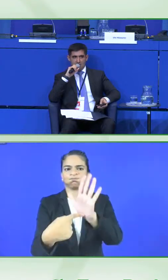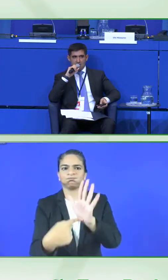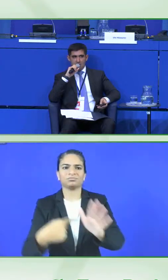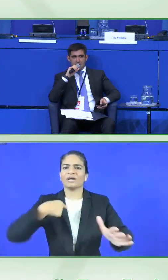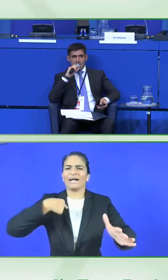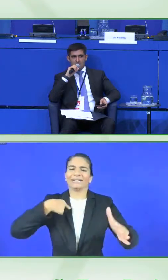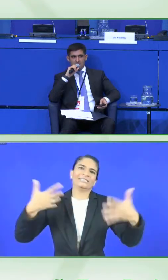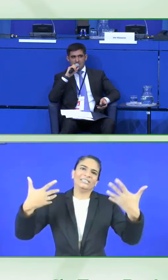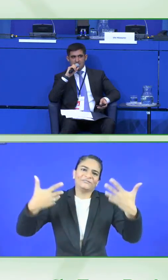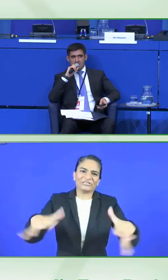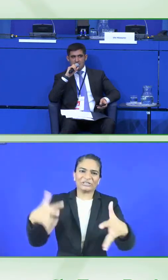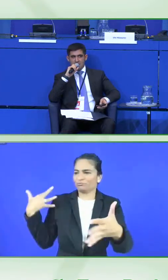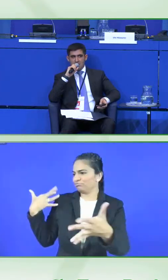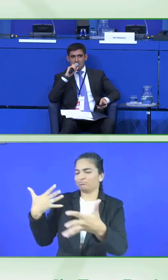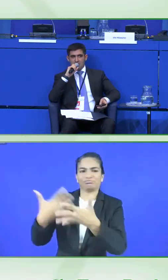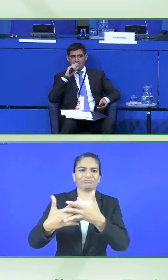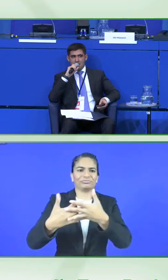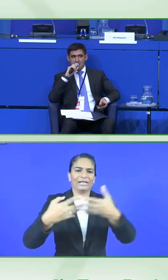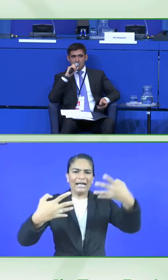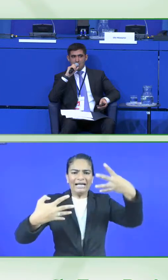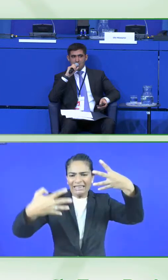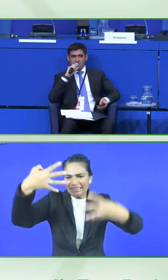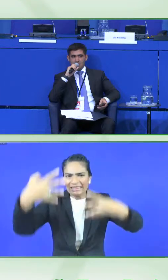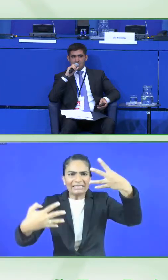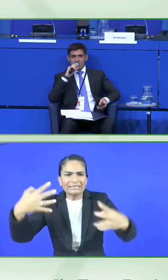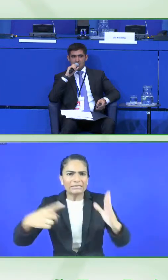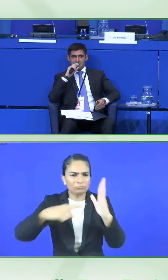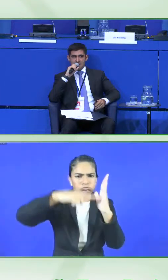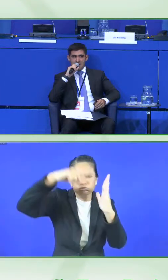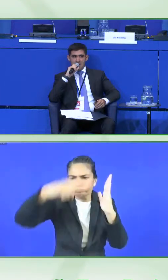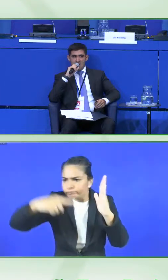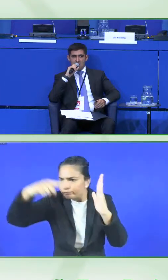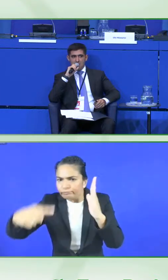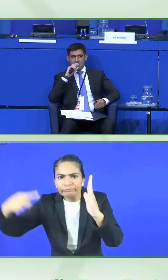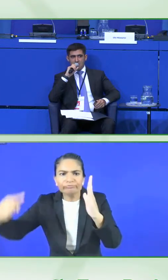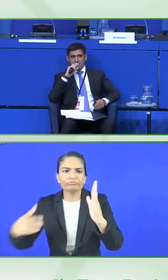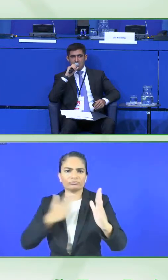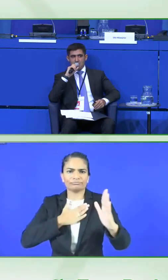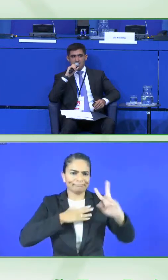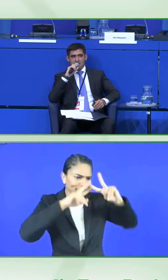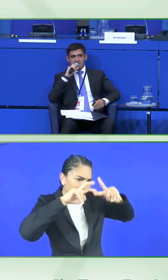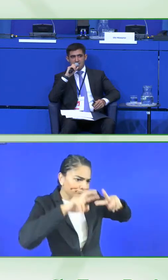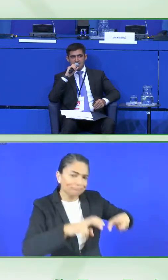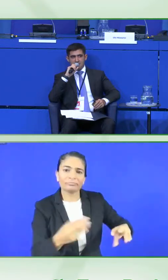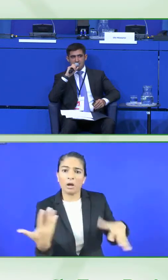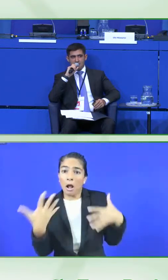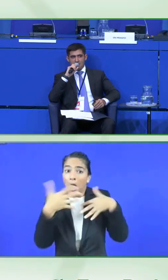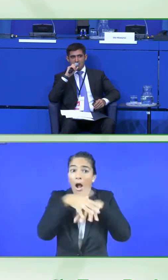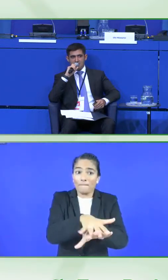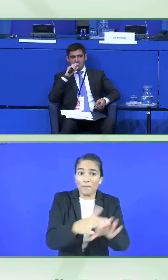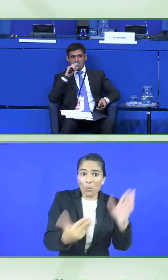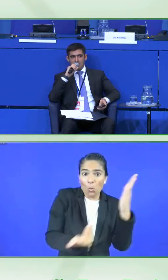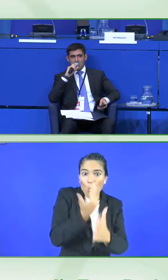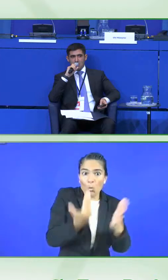eligibility, and assigns the benefits without the submission of more documentation.